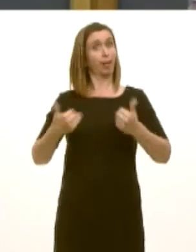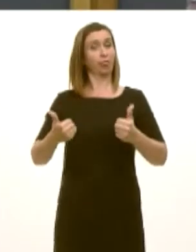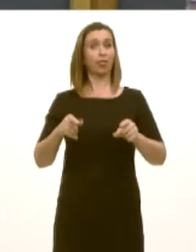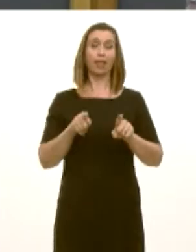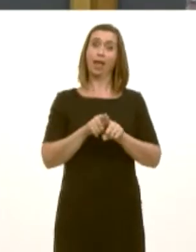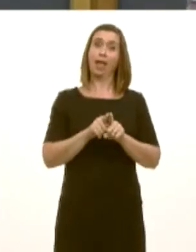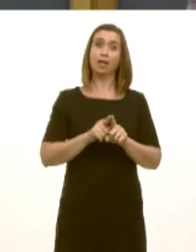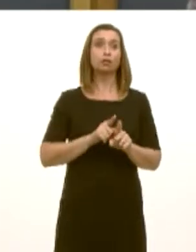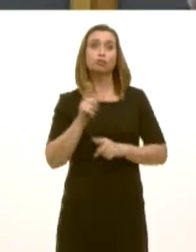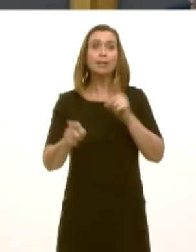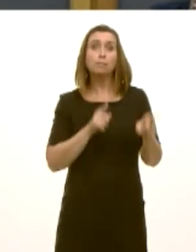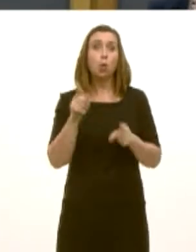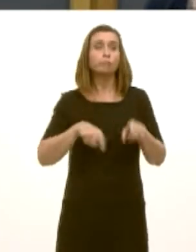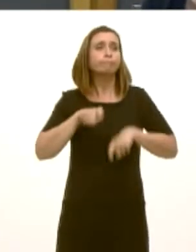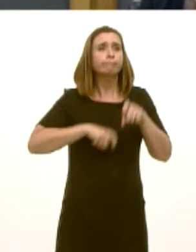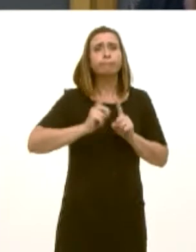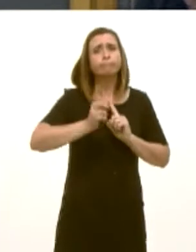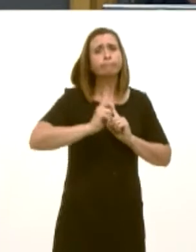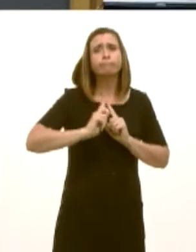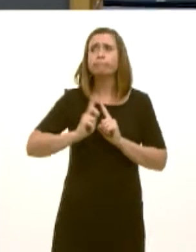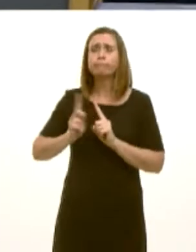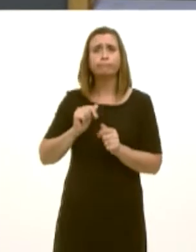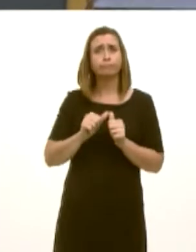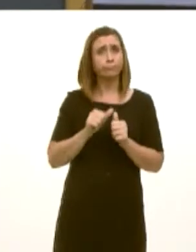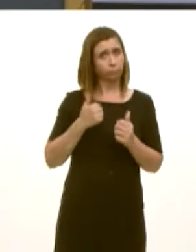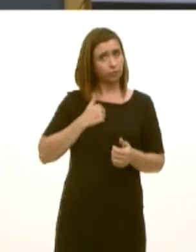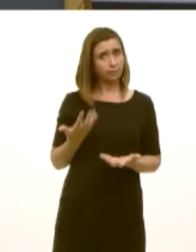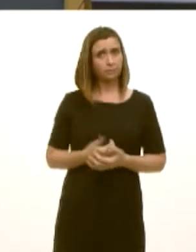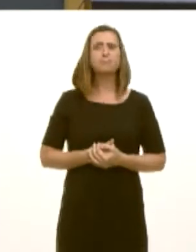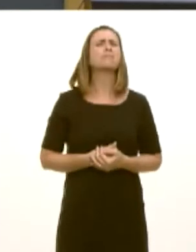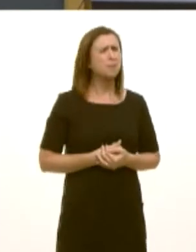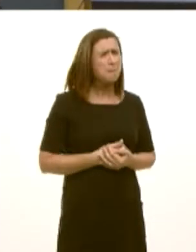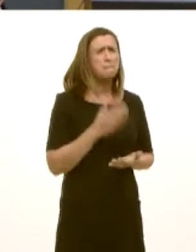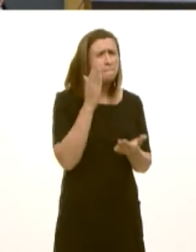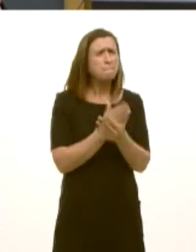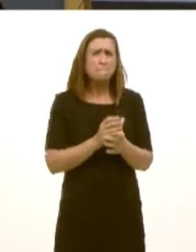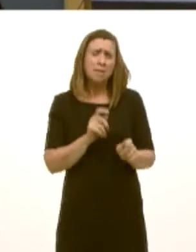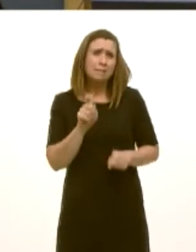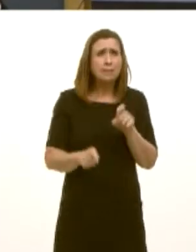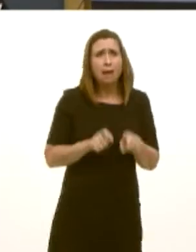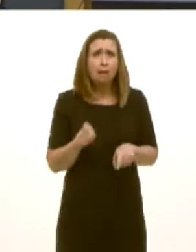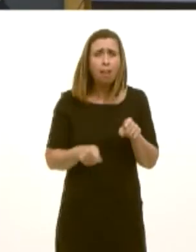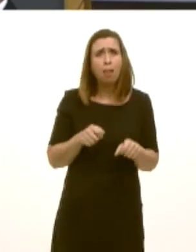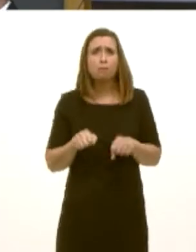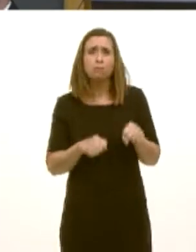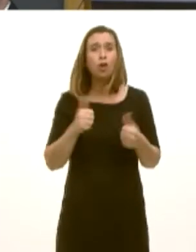Carwyn Jones: Absolutely, and the active travel Act, of course, was a significant milestone in terms of saying to people that cycling is not just a leisure pursuit, but a viable